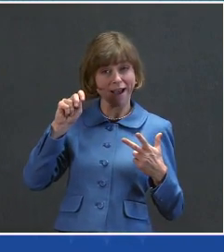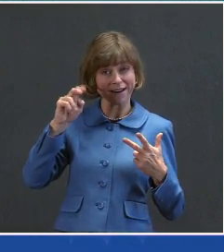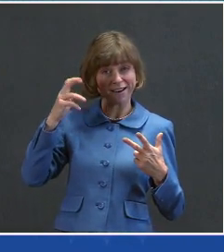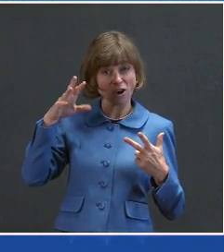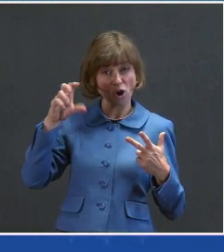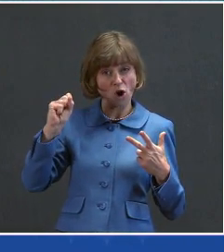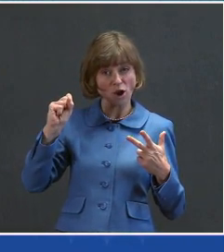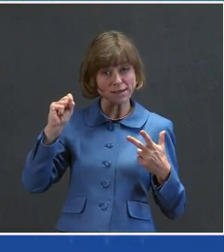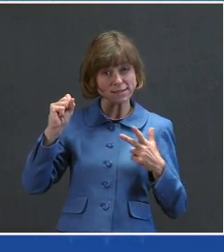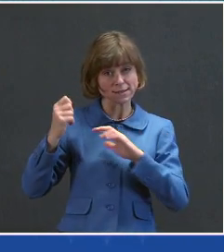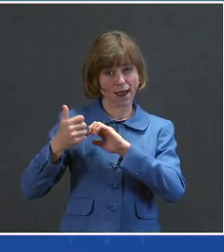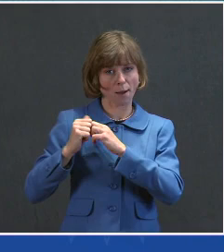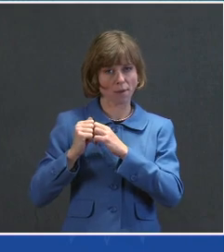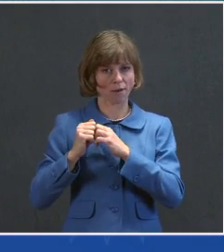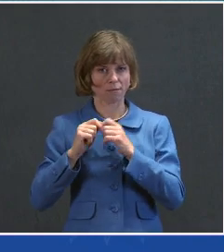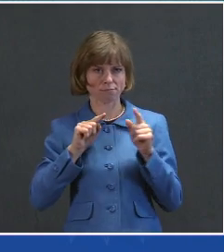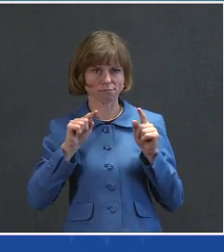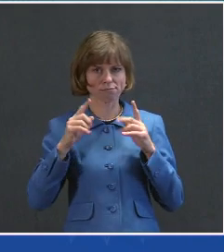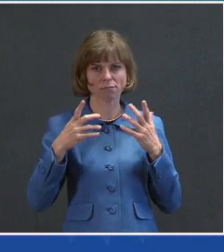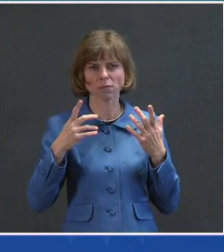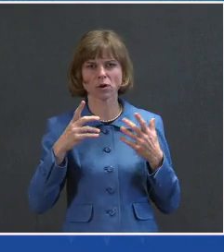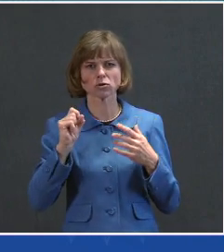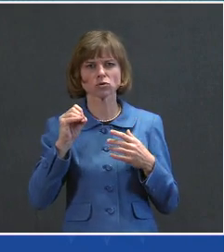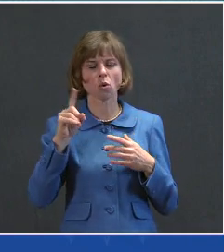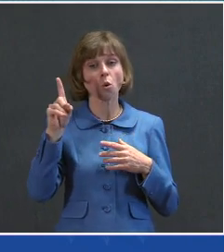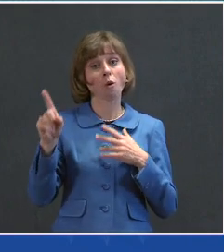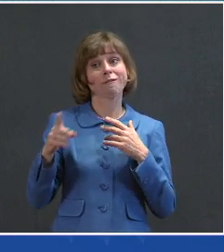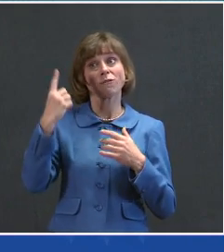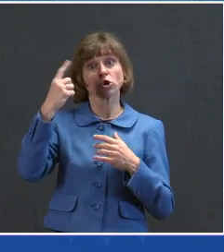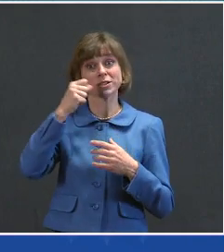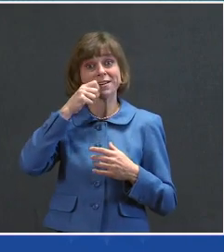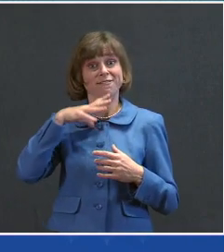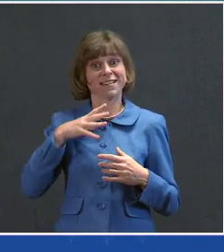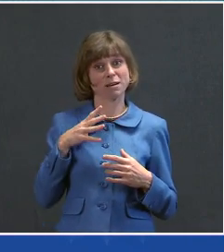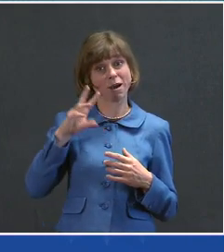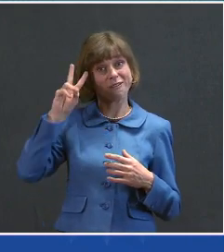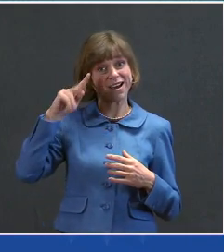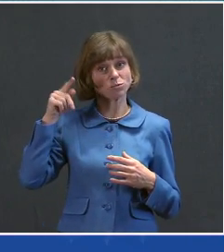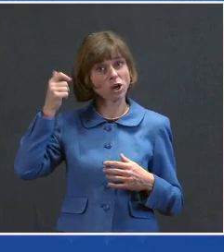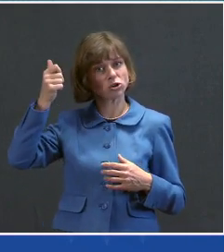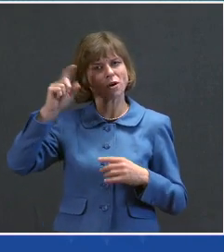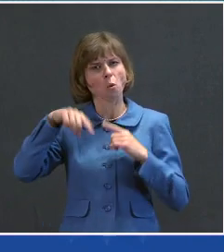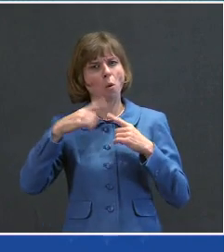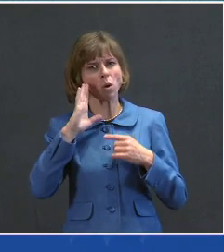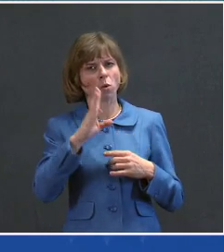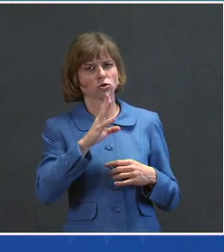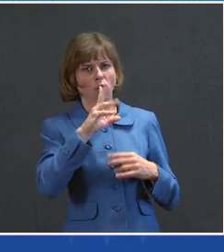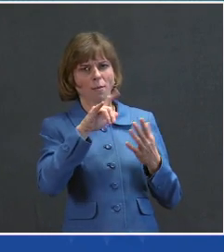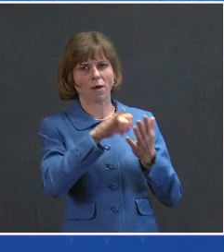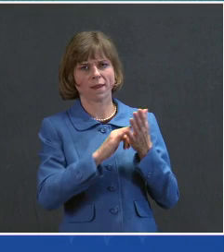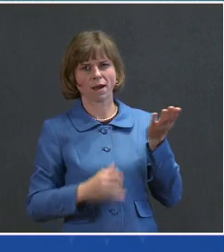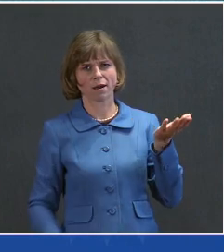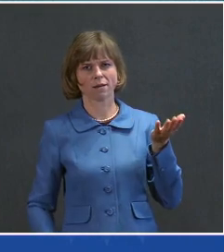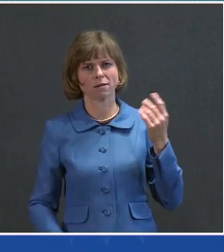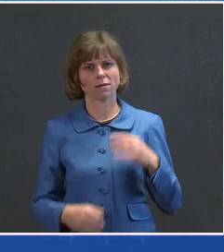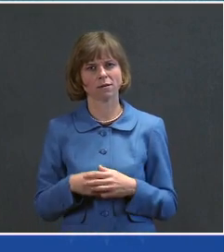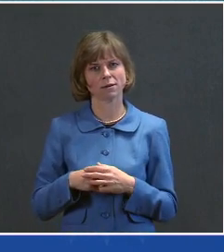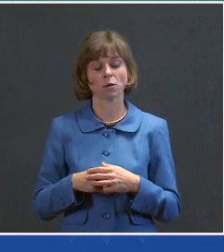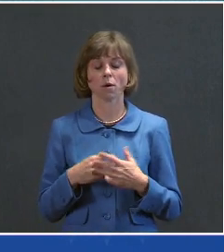So at what point is the first female Vice President going to say something about this? Ms. Psaki: Well, I know that's how the Vice President